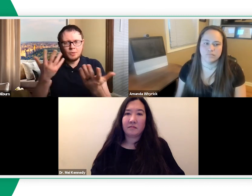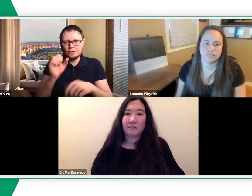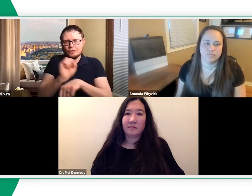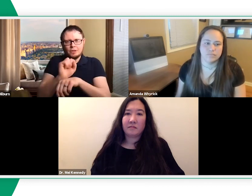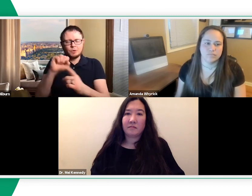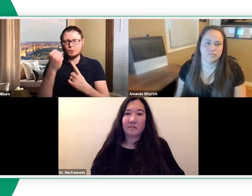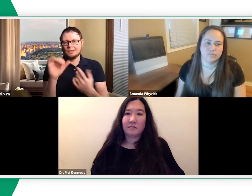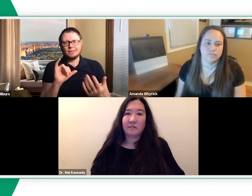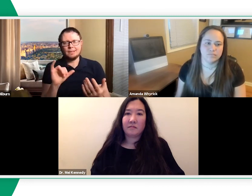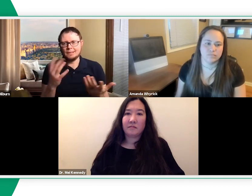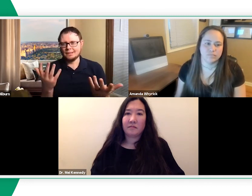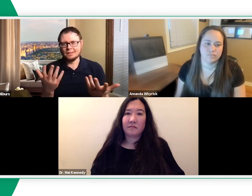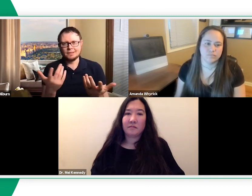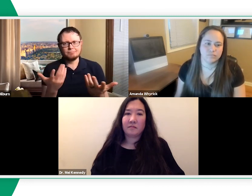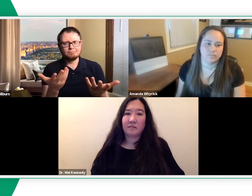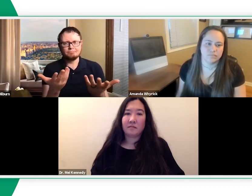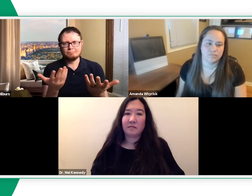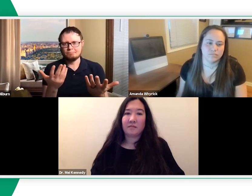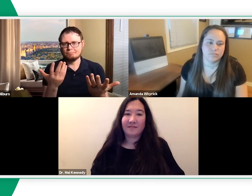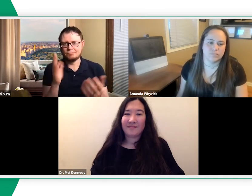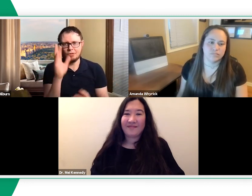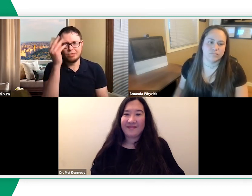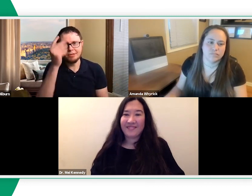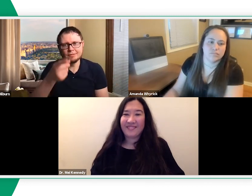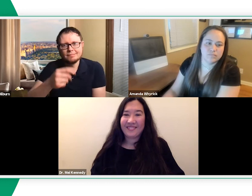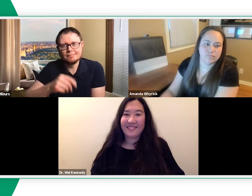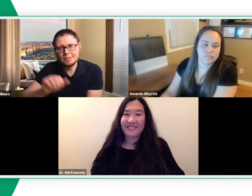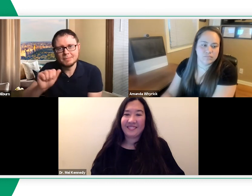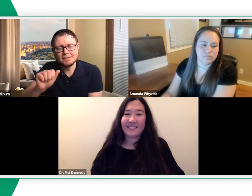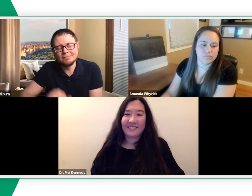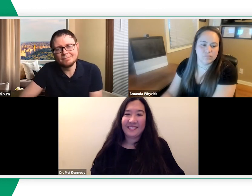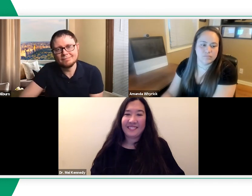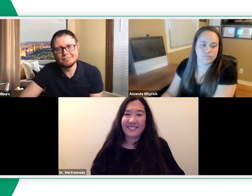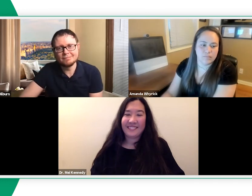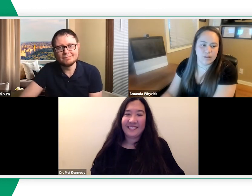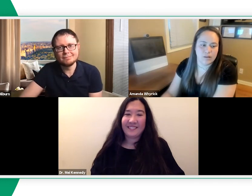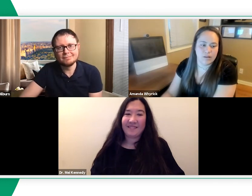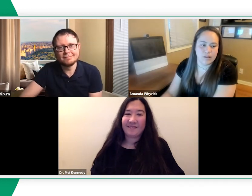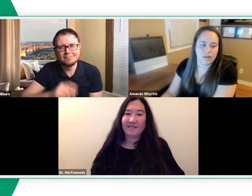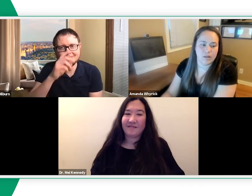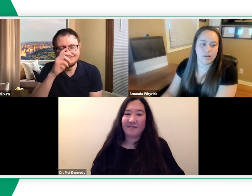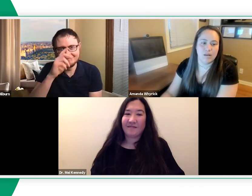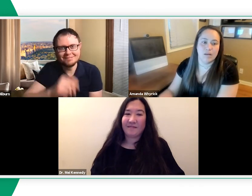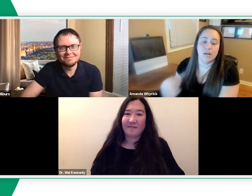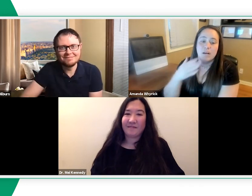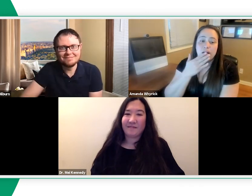So, what’s the job situation look like in the cybersecurity field?